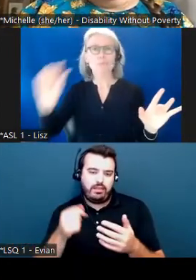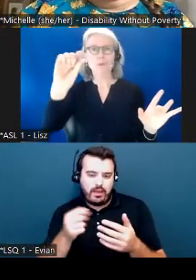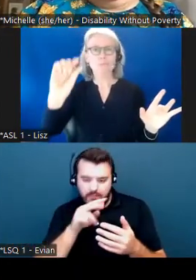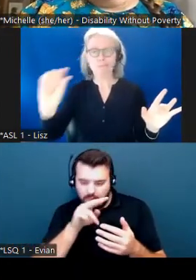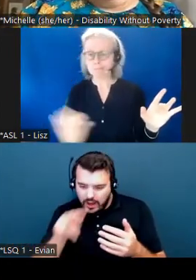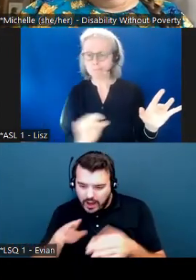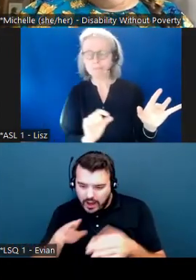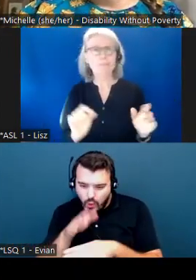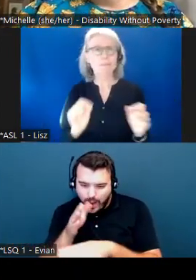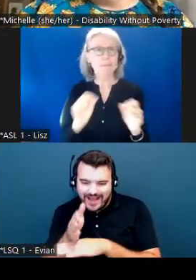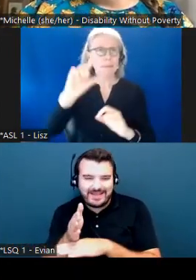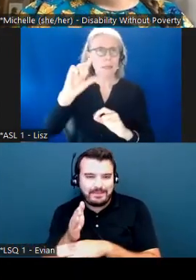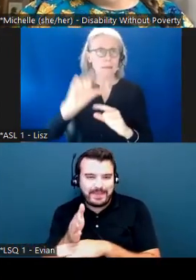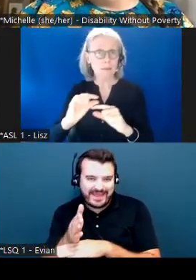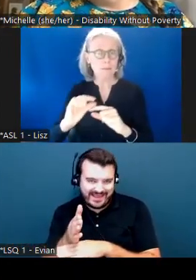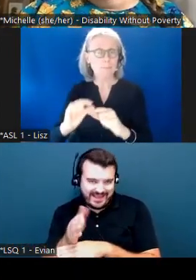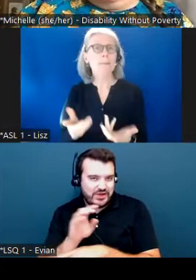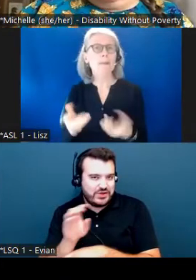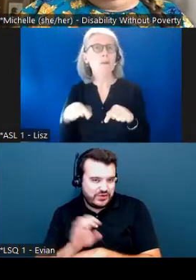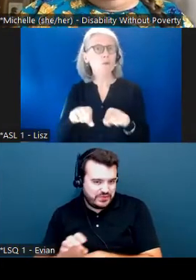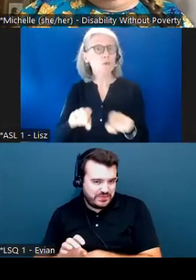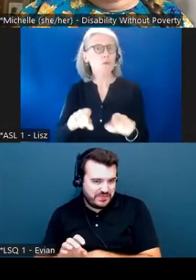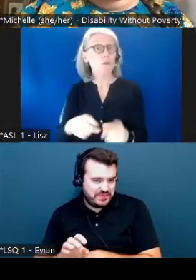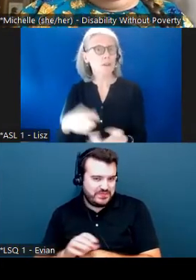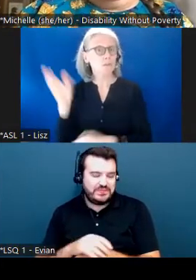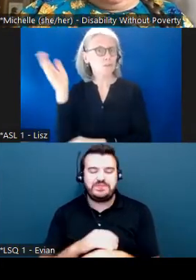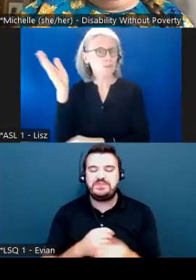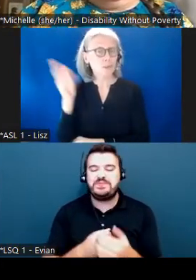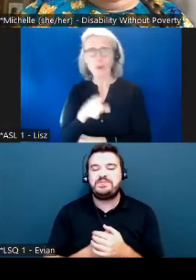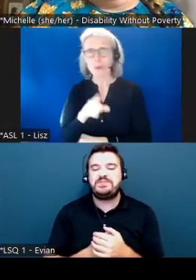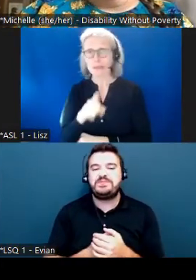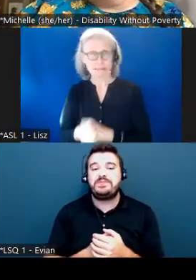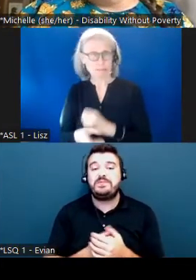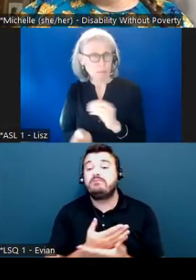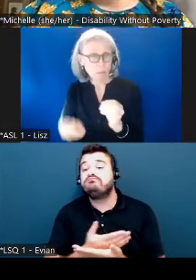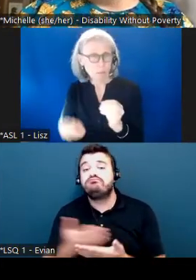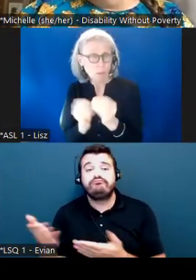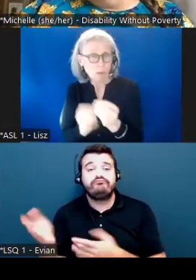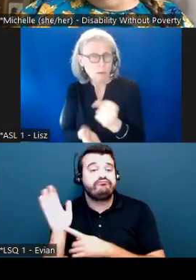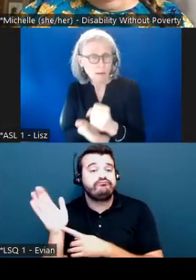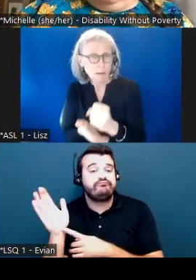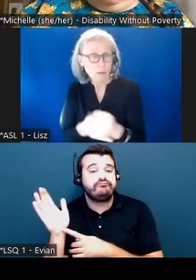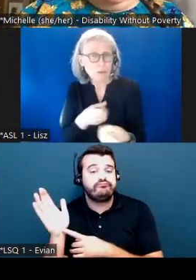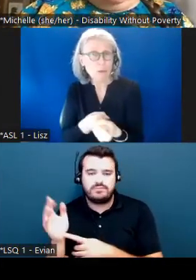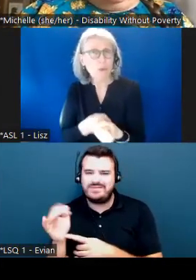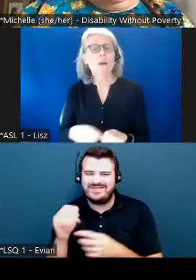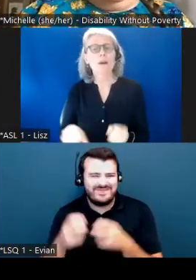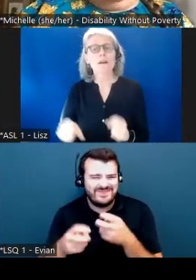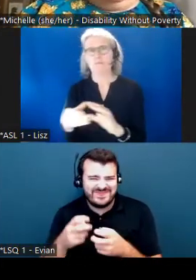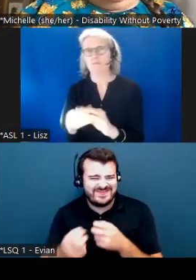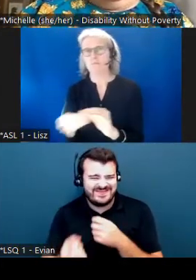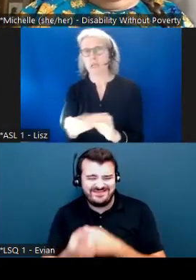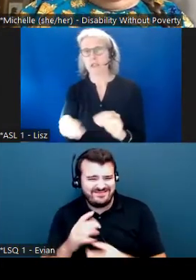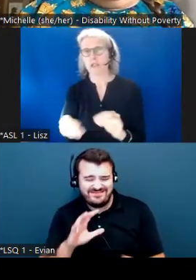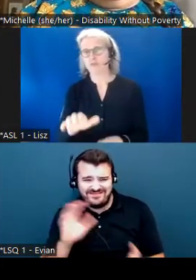PRESENTATION, PLEASE SEND US A MESSAGE IN THE CHATBOX, AND SOMEONE WILL ASSIST YOU.